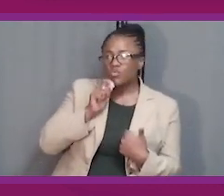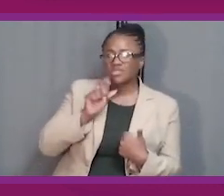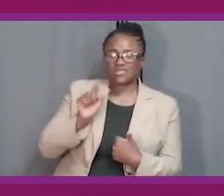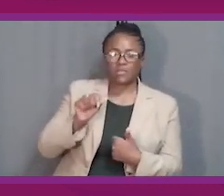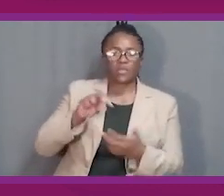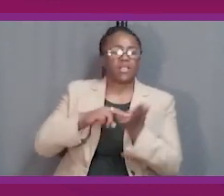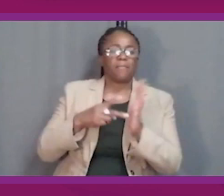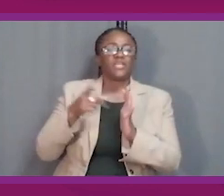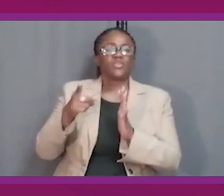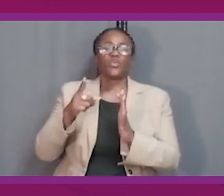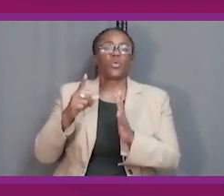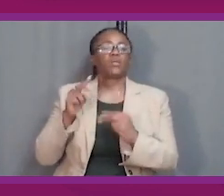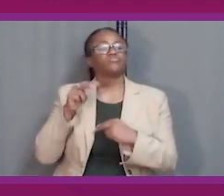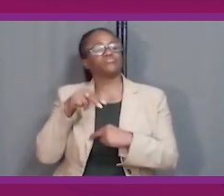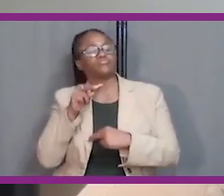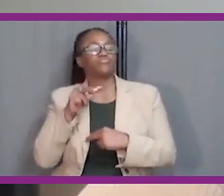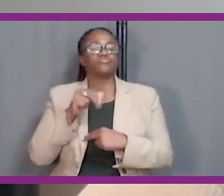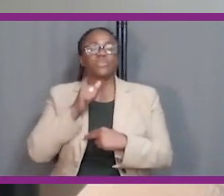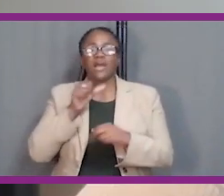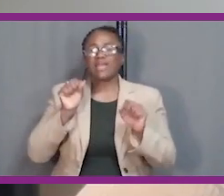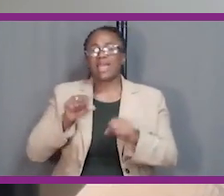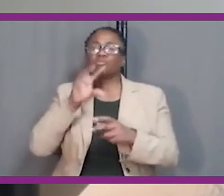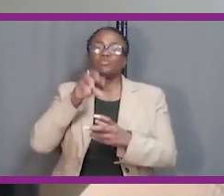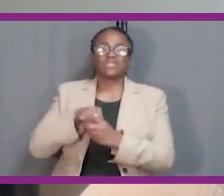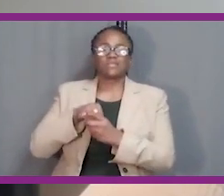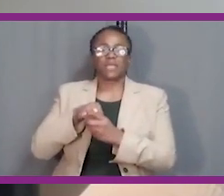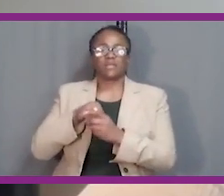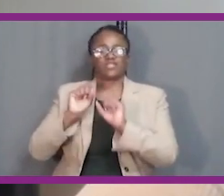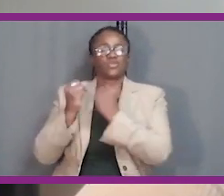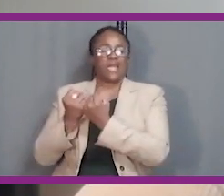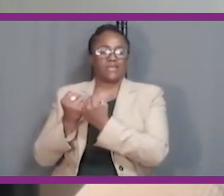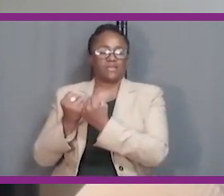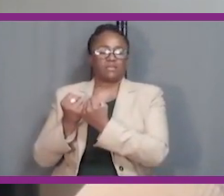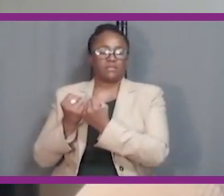On an episode of WID's podcast, Angeline and I discussed how women and girls with disabilities